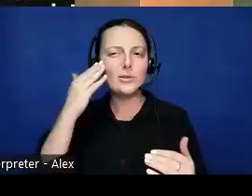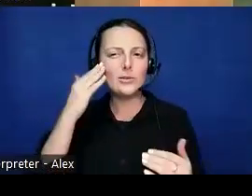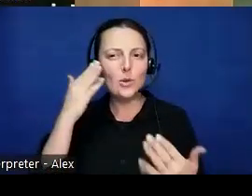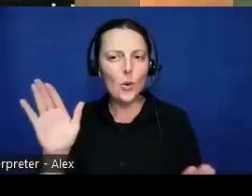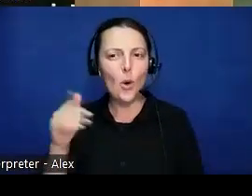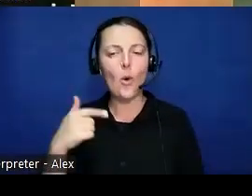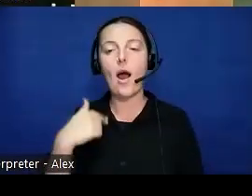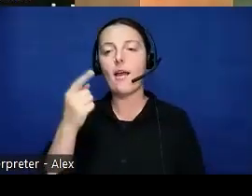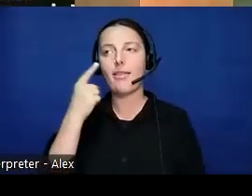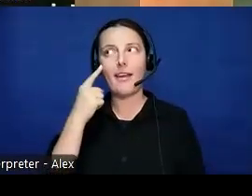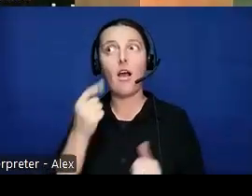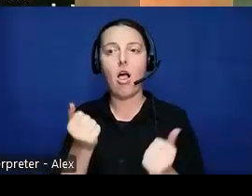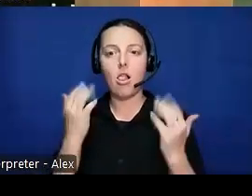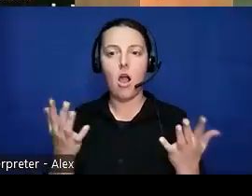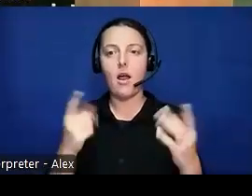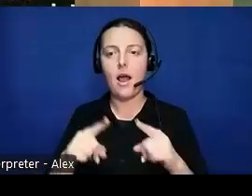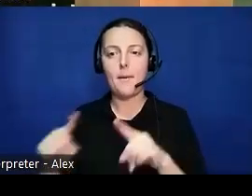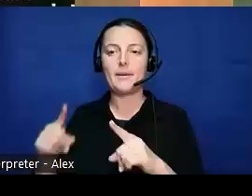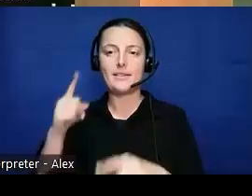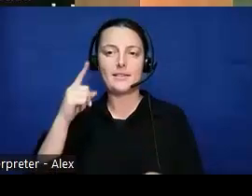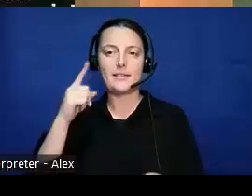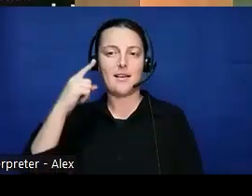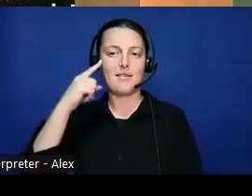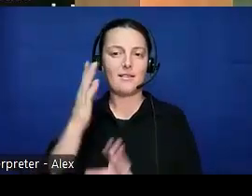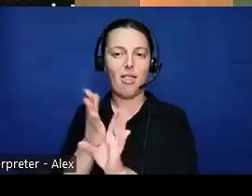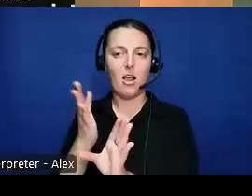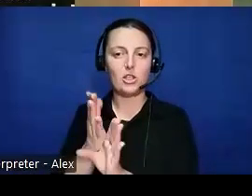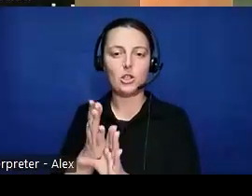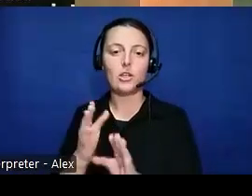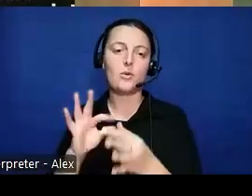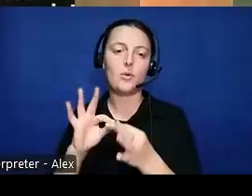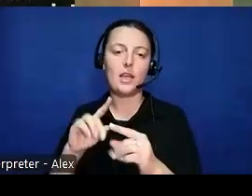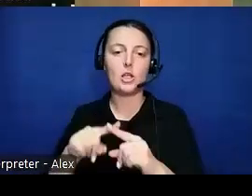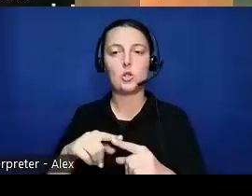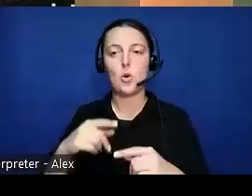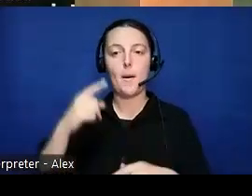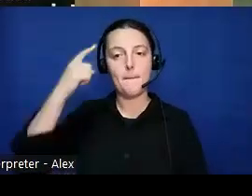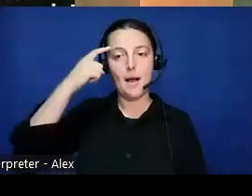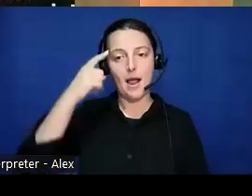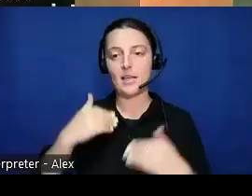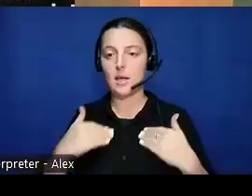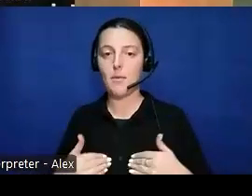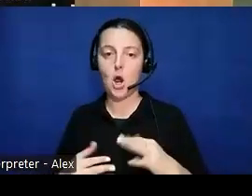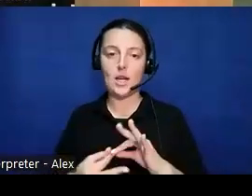um in terms of the mind body connection and that birectionality. So, but someday I will read the